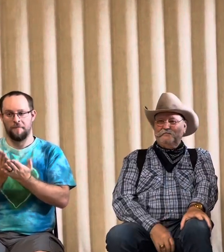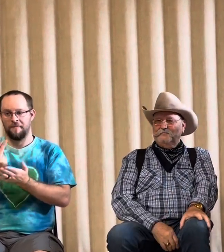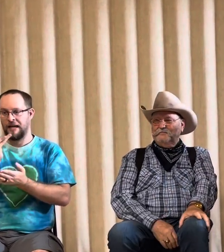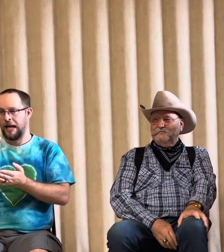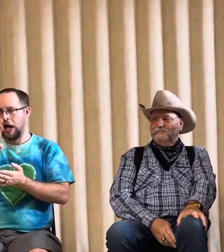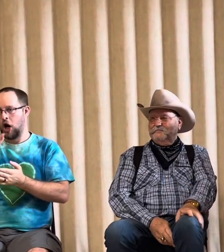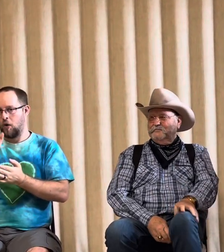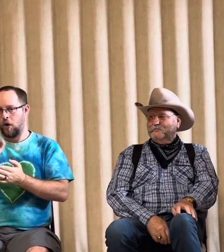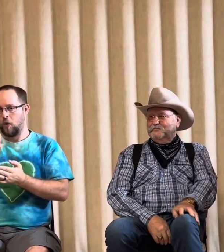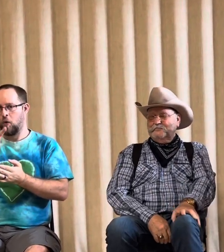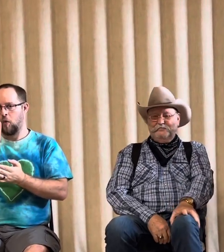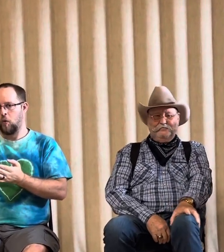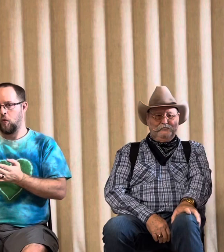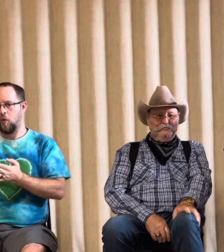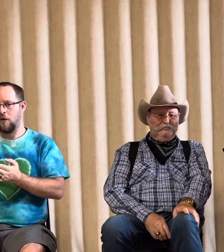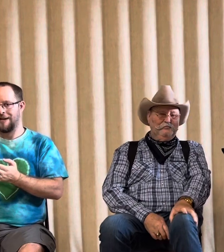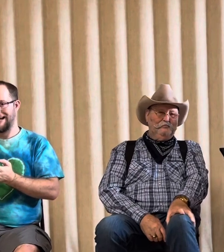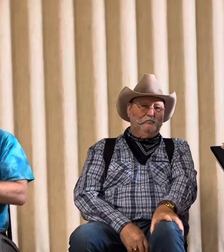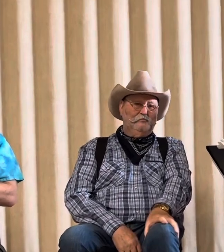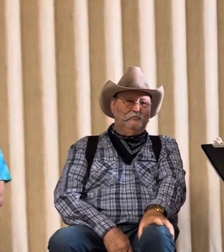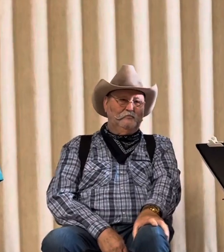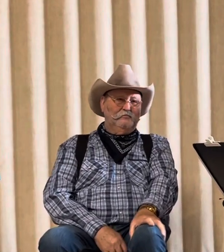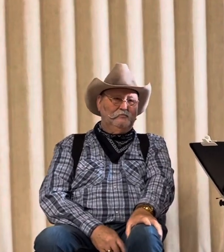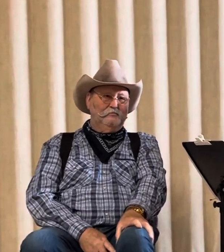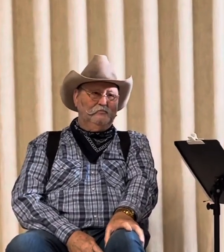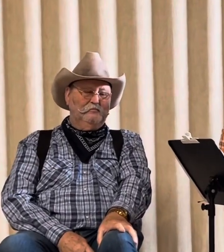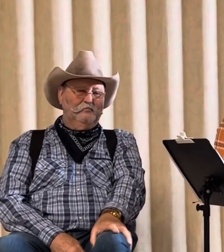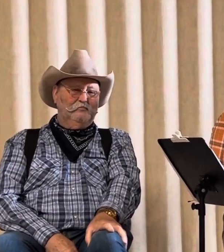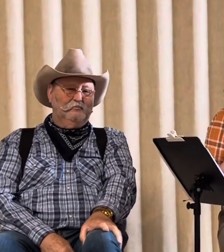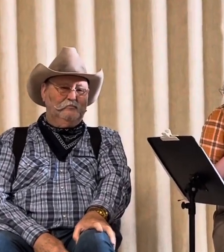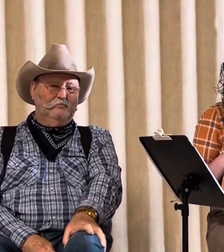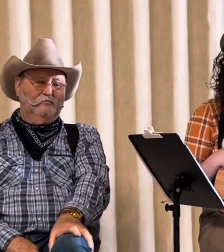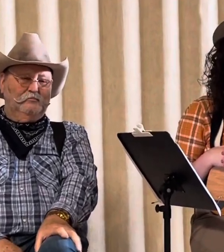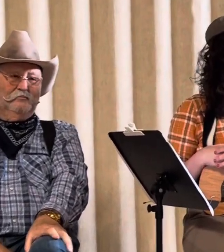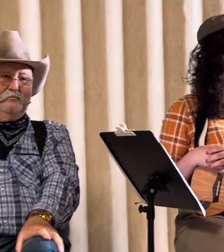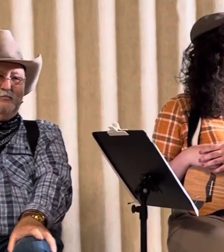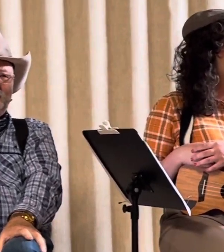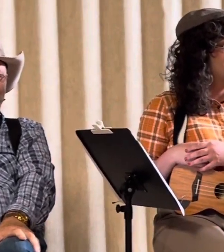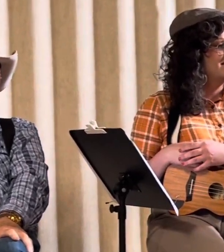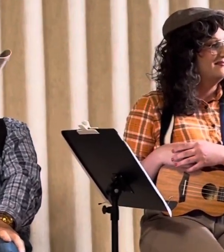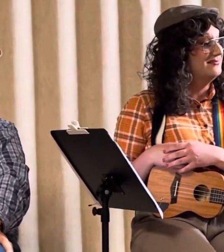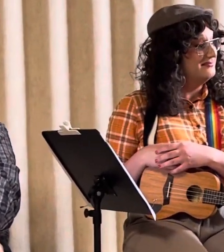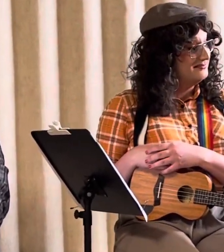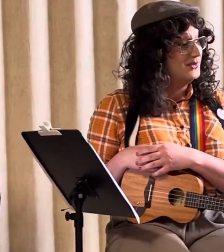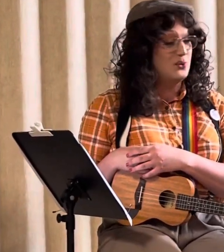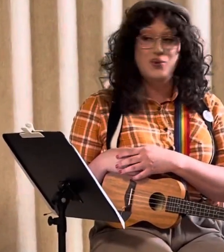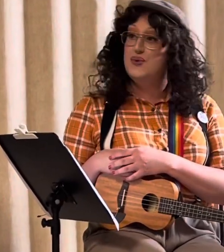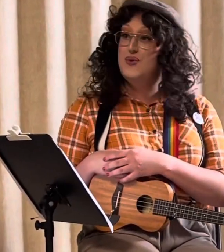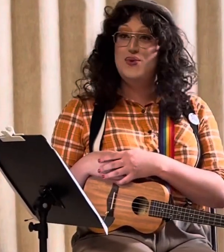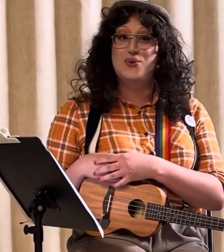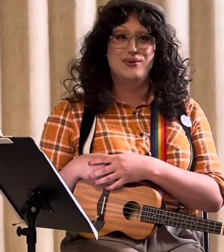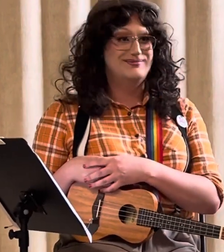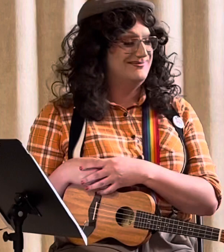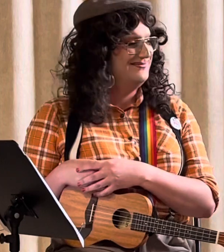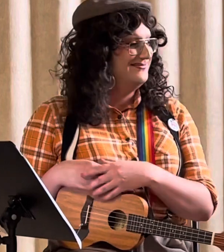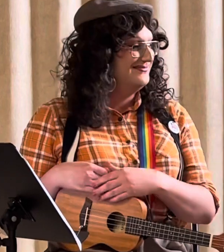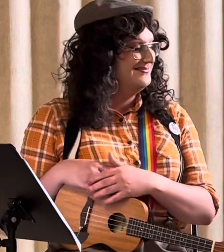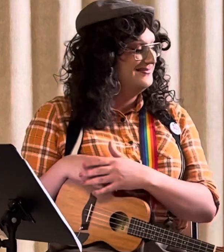Woodgate, and Harry Woodgate also did all these amazing illustrations that we're gonna see.